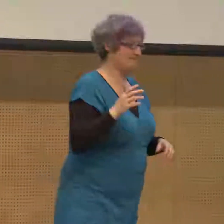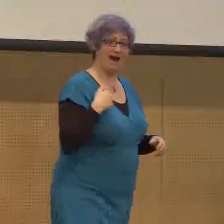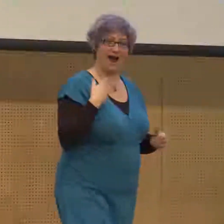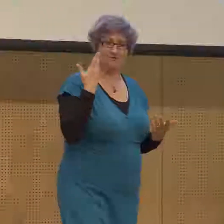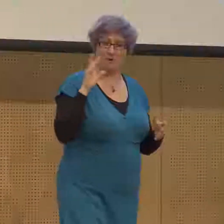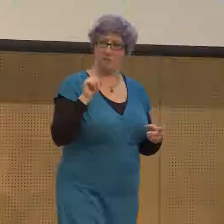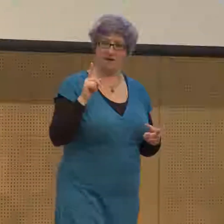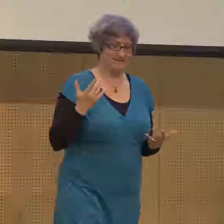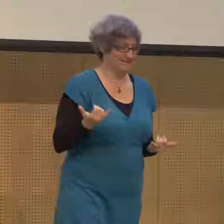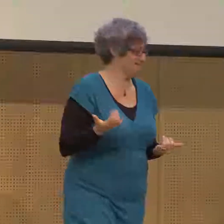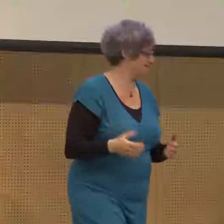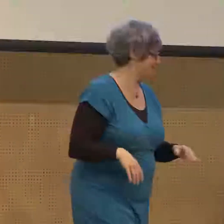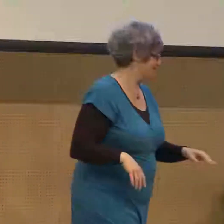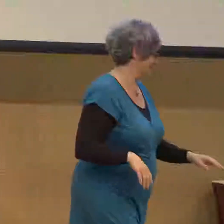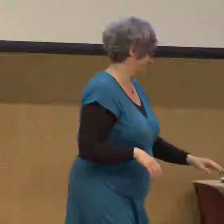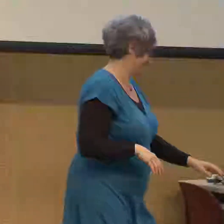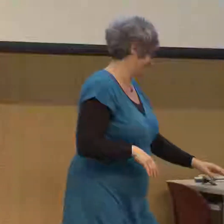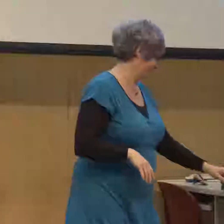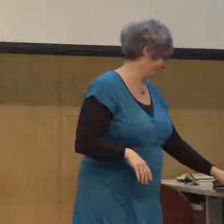I froze it for a while. I don't know where it went.